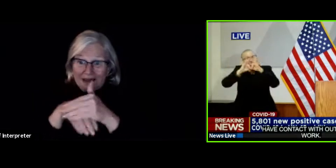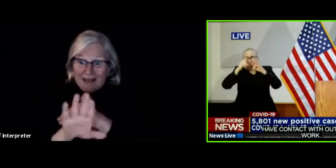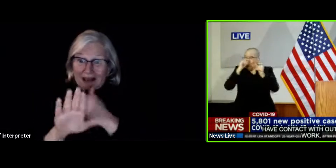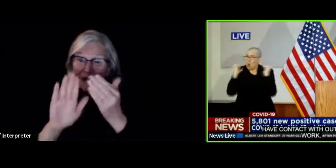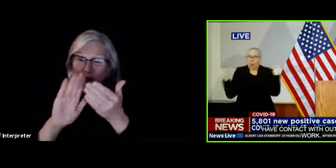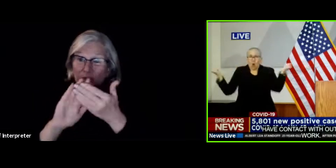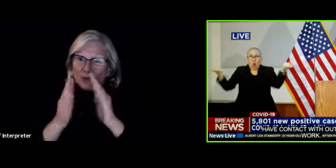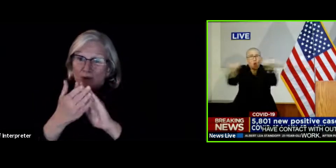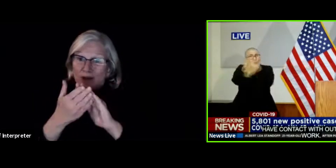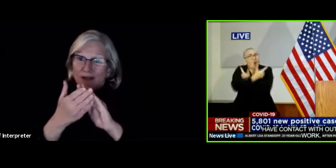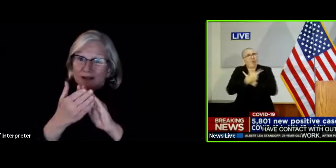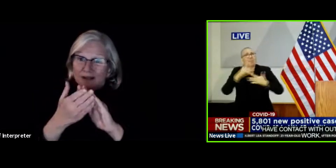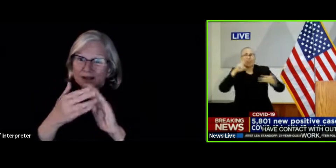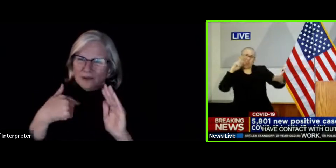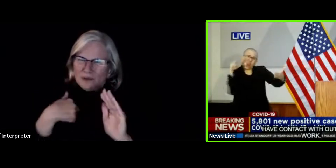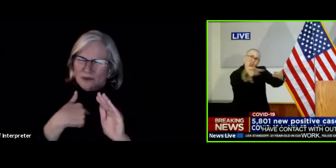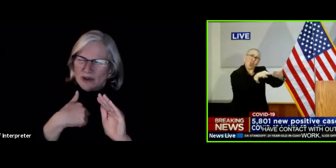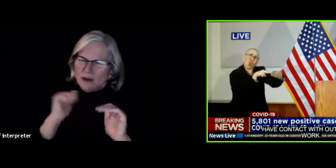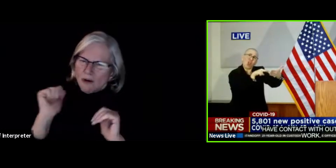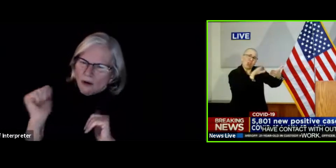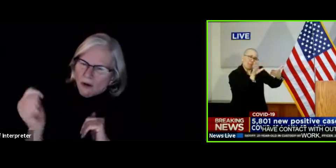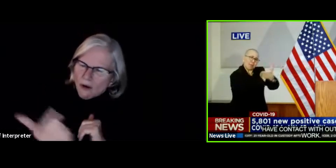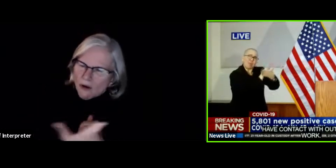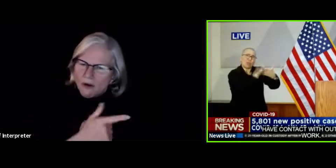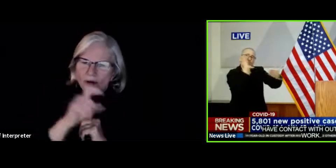REDUCE THE SPREAD SO THAT WE CAN HELP PROTECT THESE CRITICAL